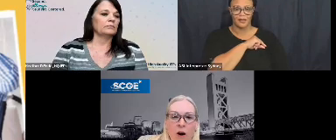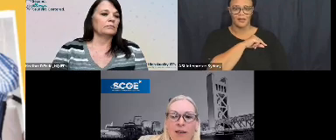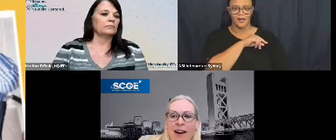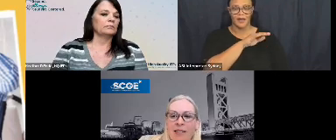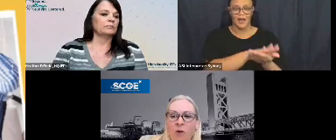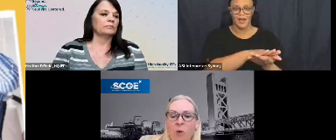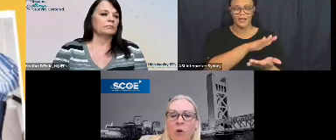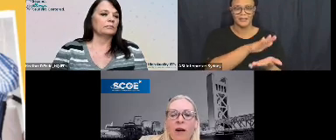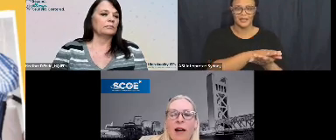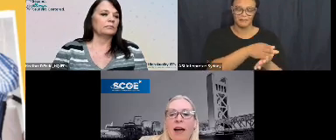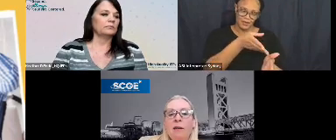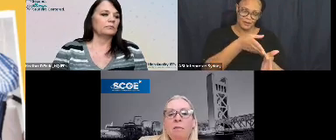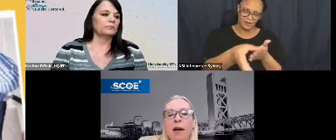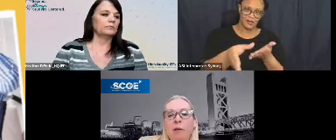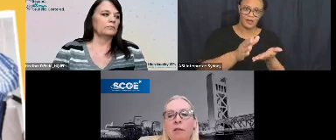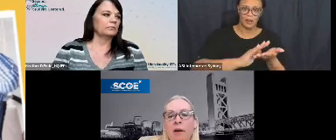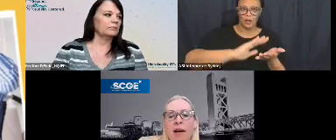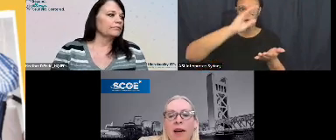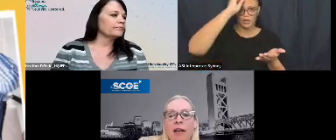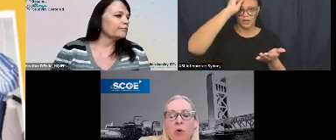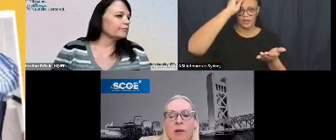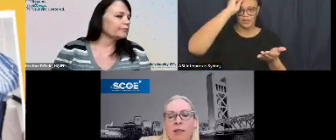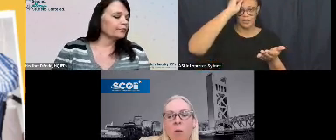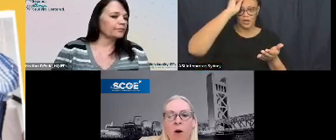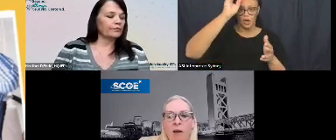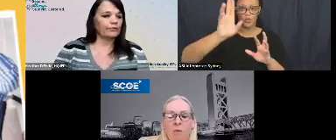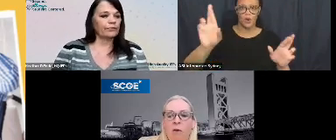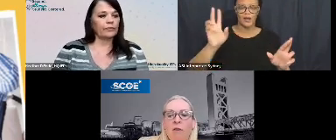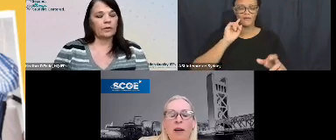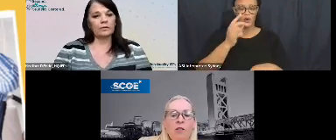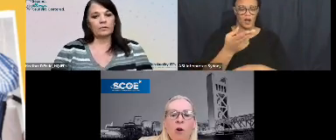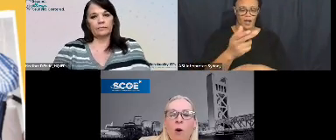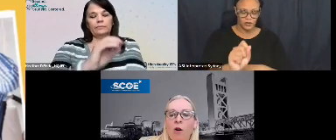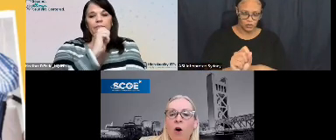go on to high school and then be able to make any choice they want whether that's to go on